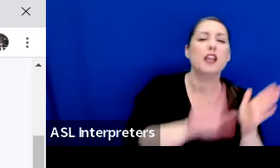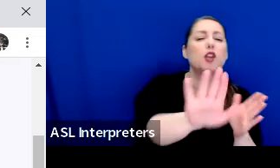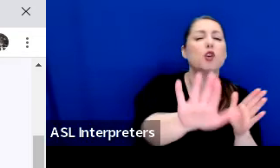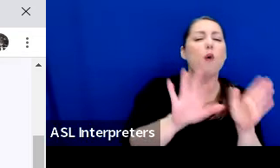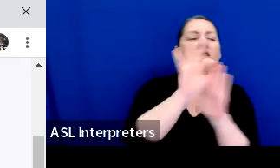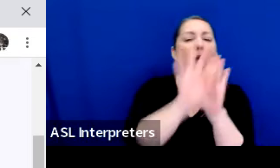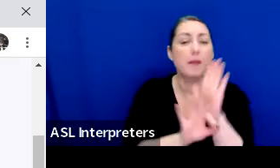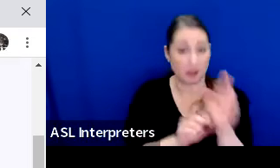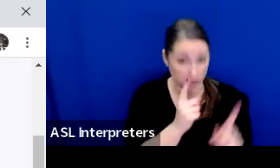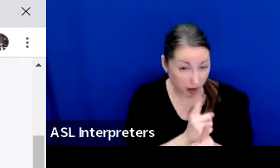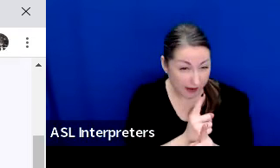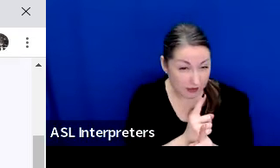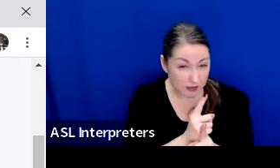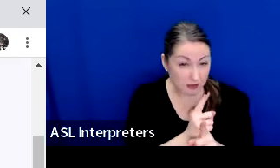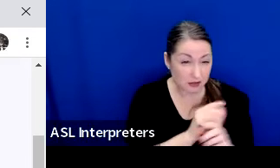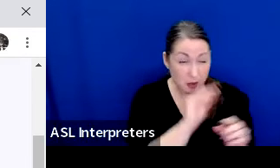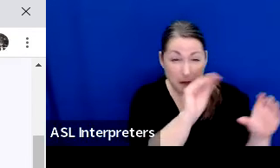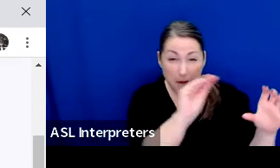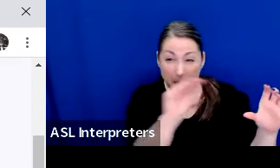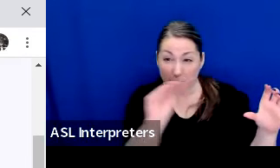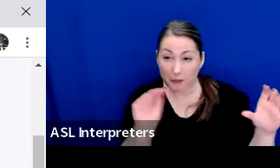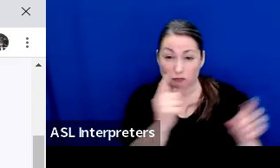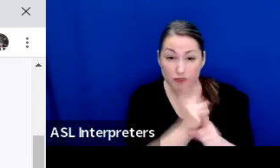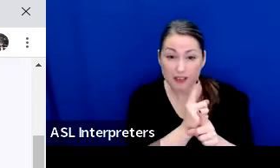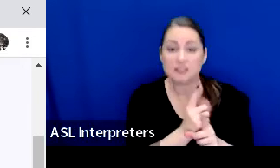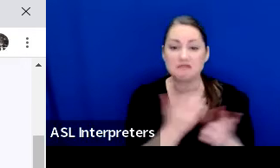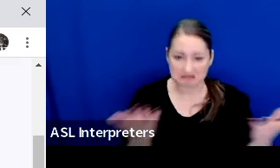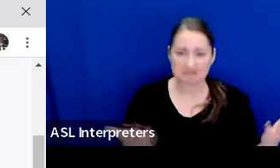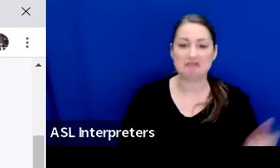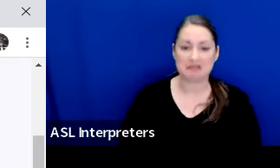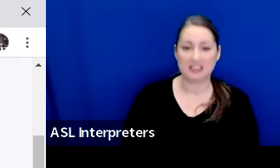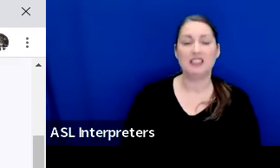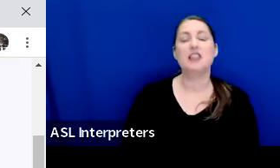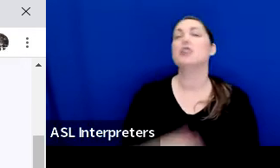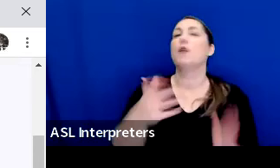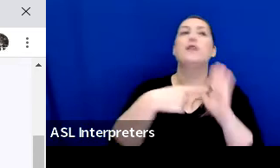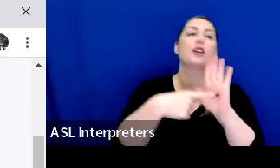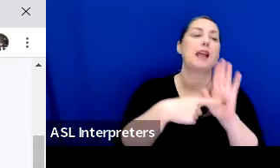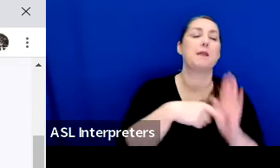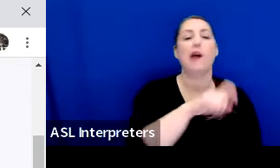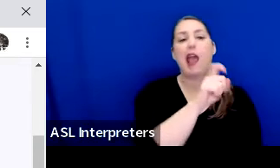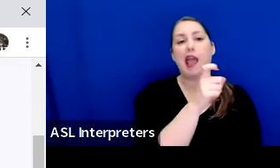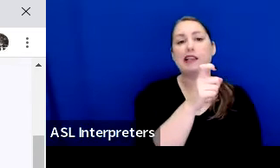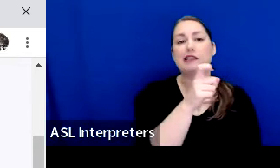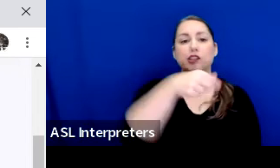But at the end, if the answer is, let's say, I don't know, x cubed plus x and the student types x plus x cubed.